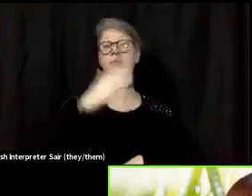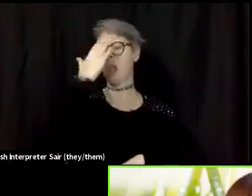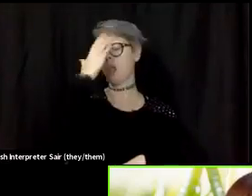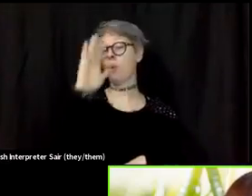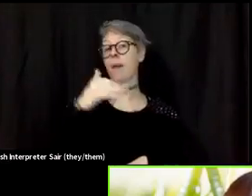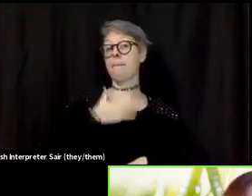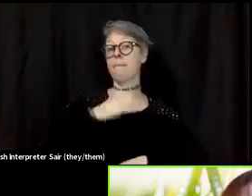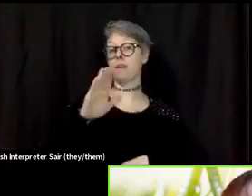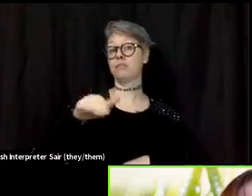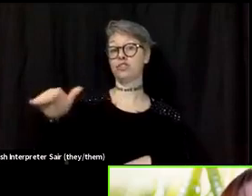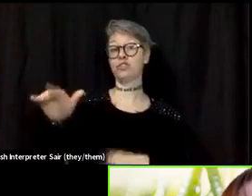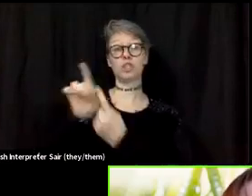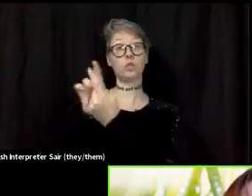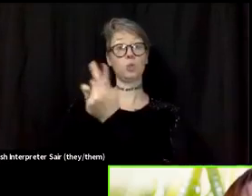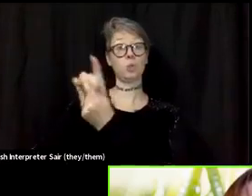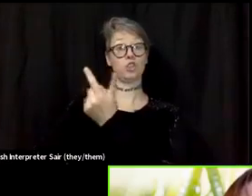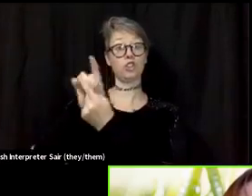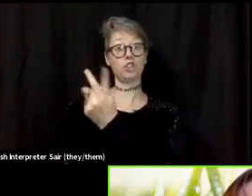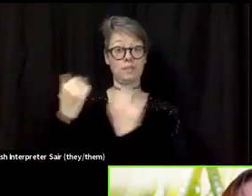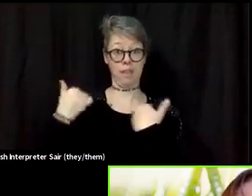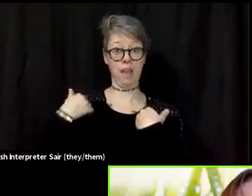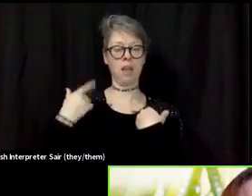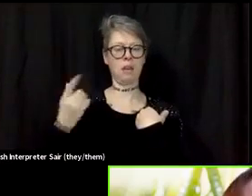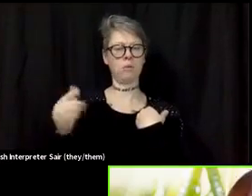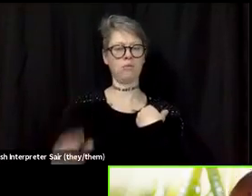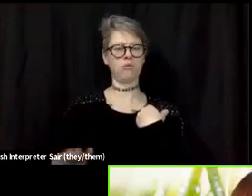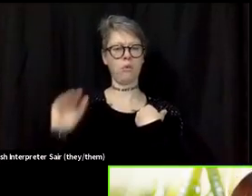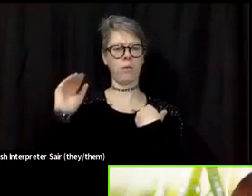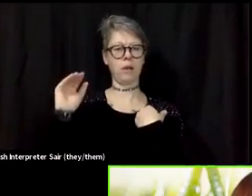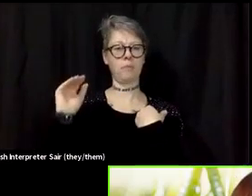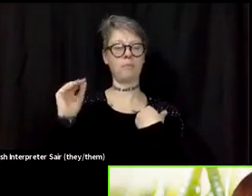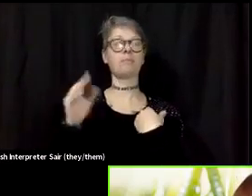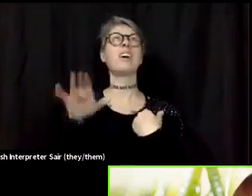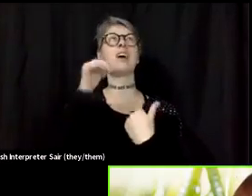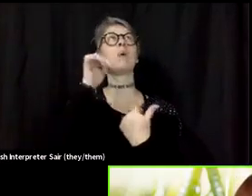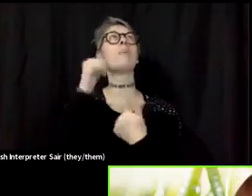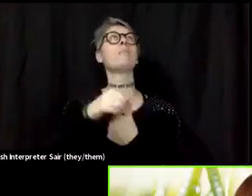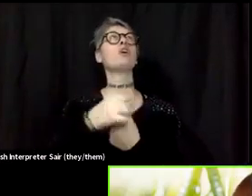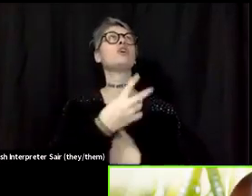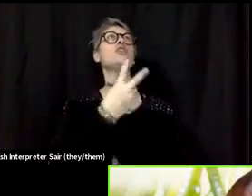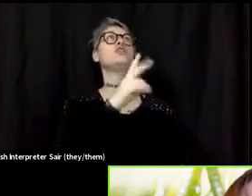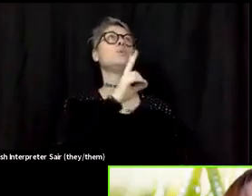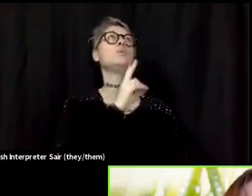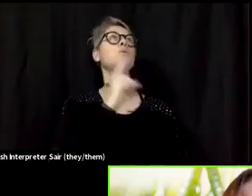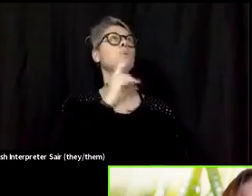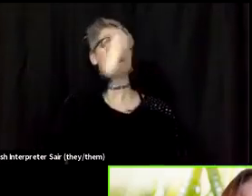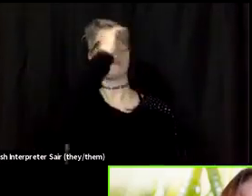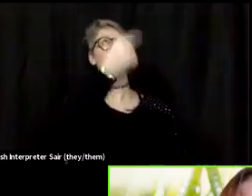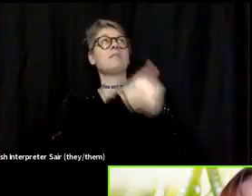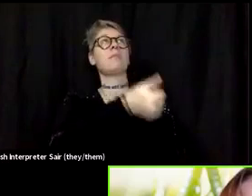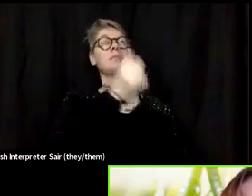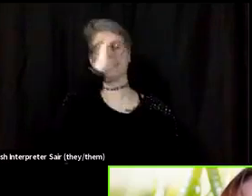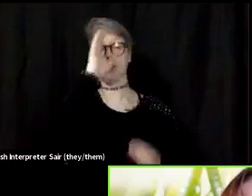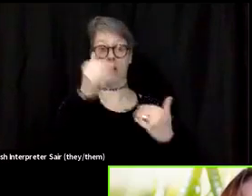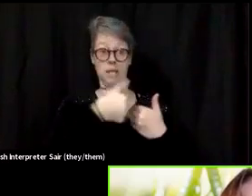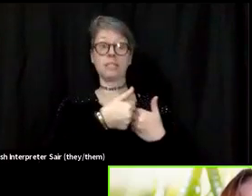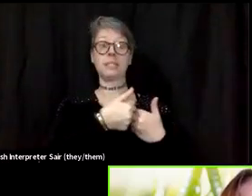I do know my kids went to I do know my kids went to some tutors, when they were younger. And there was two twin And there was two twin boys that would get tutored and they both had